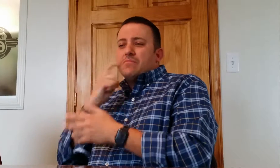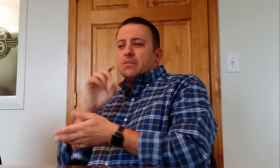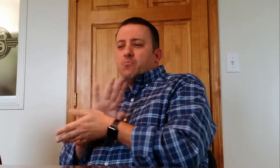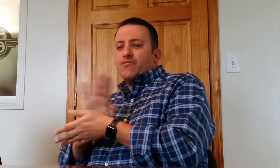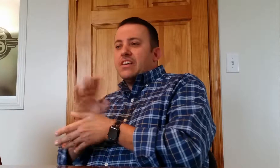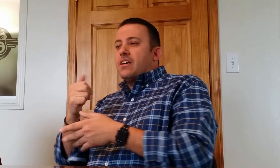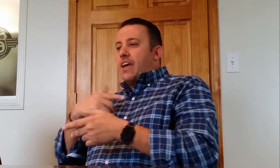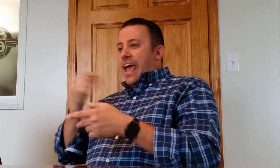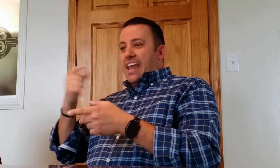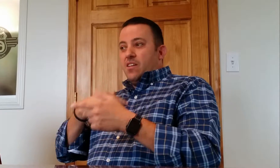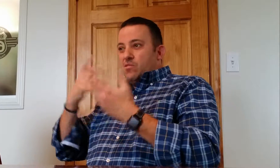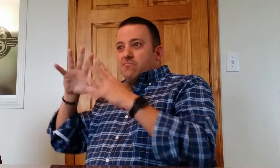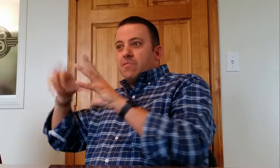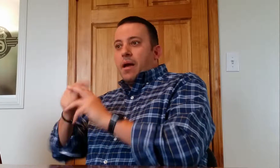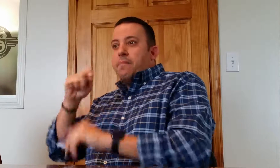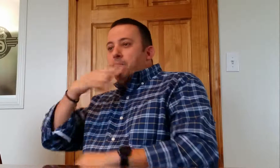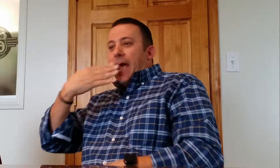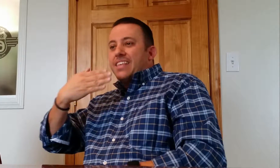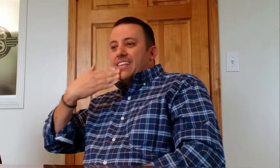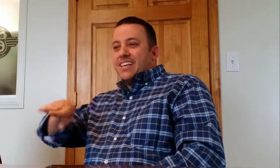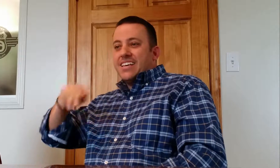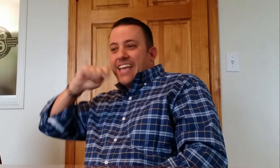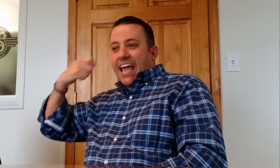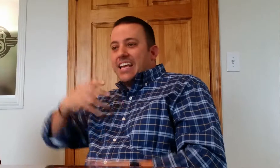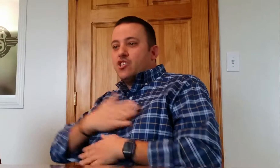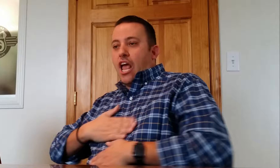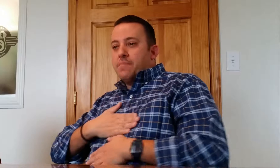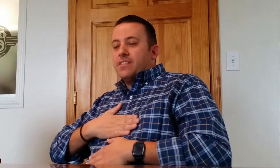I also am involved with the BadCat Entertainment to make movies.